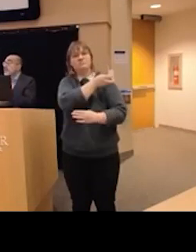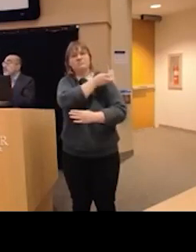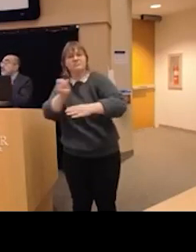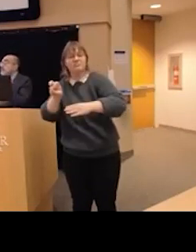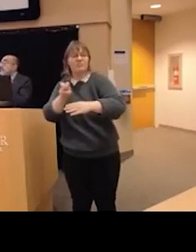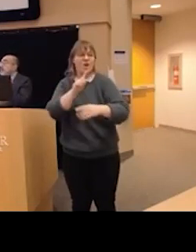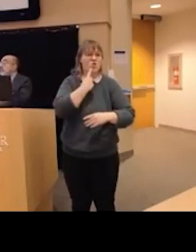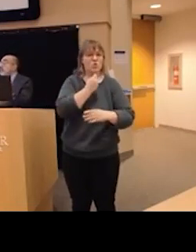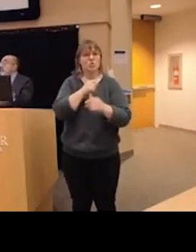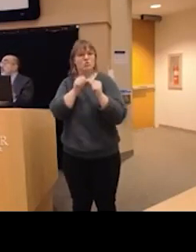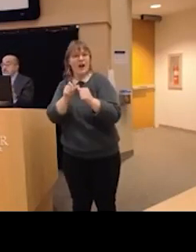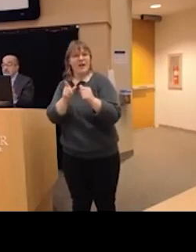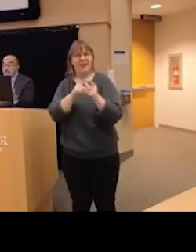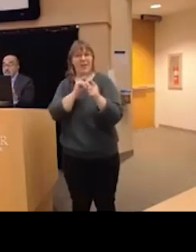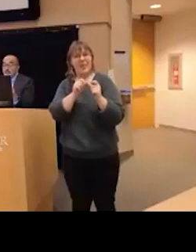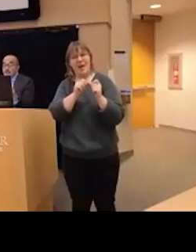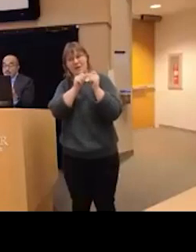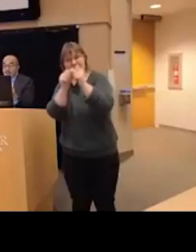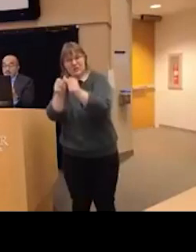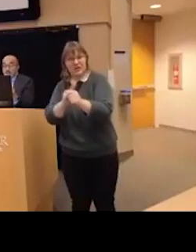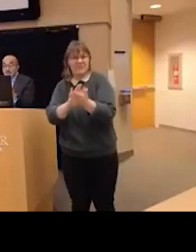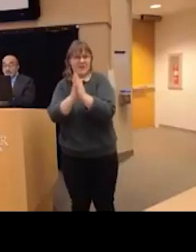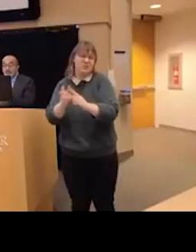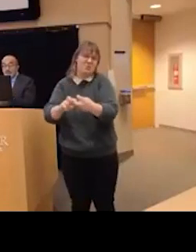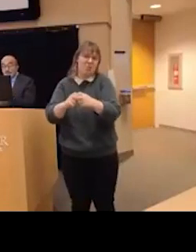pain being sustained and perpetuated as a chronic problem you know there's all sorts of inflammatory